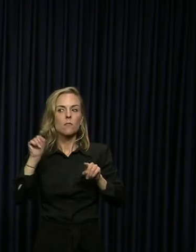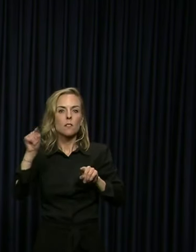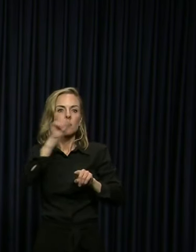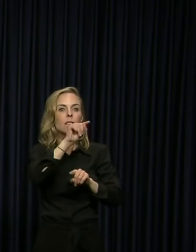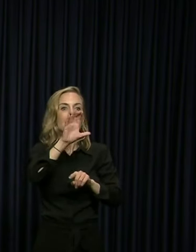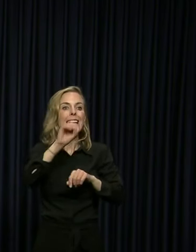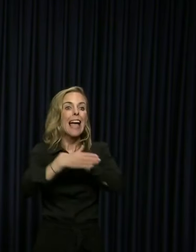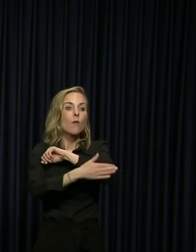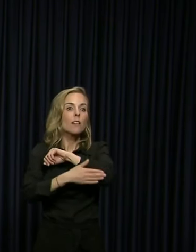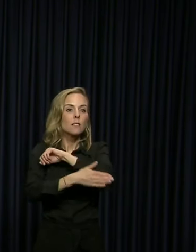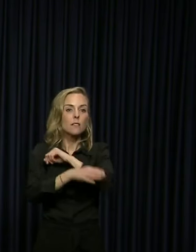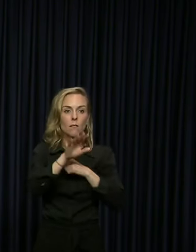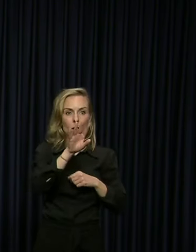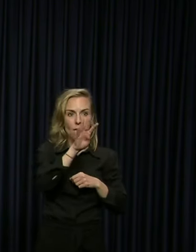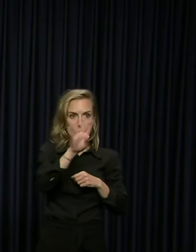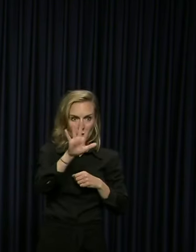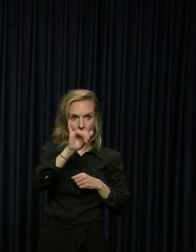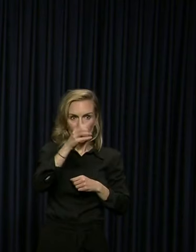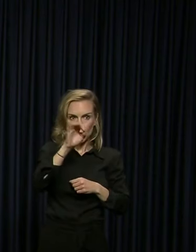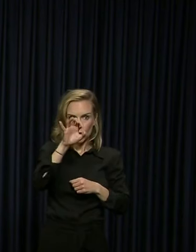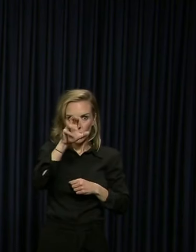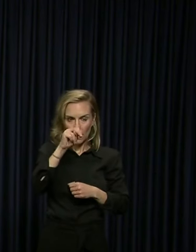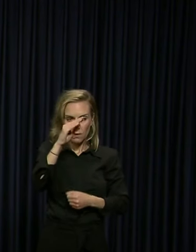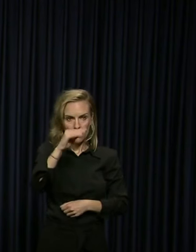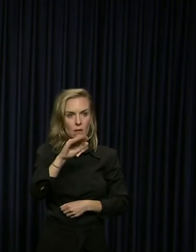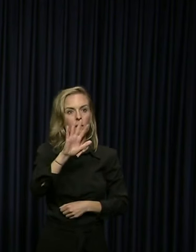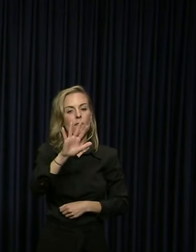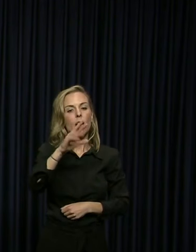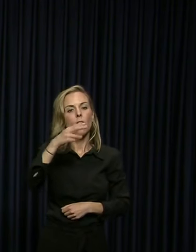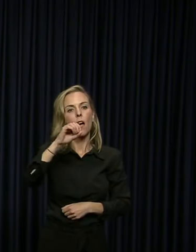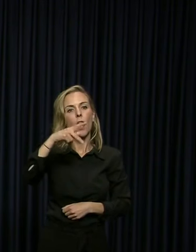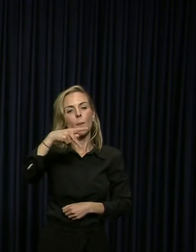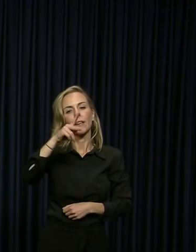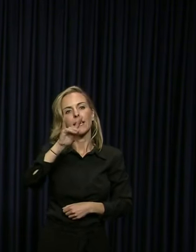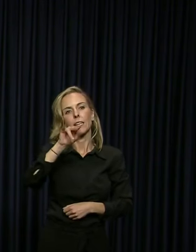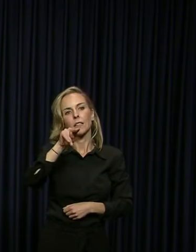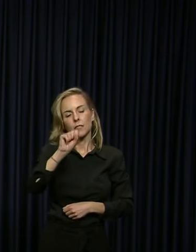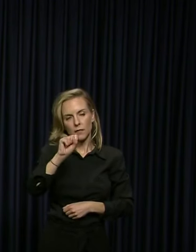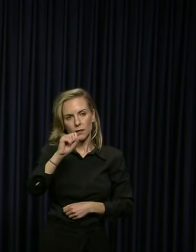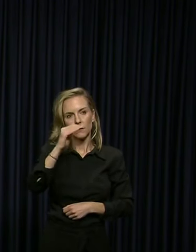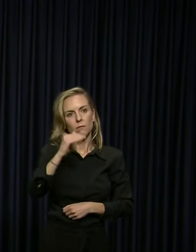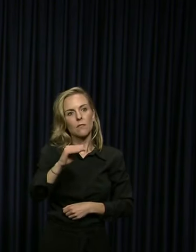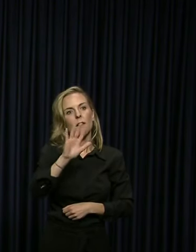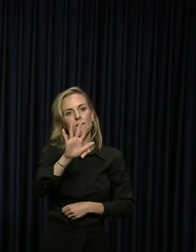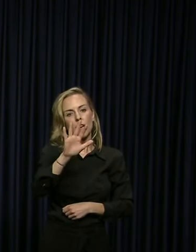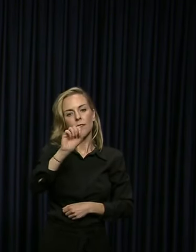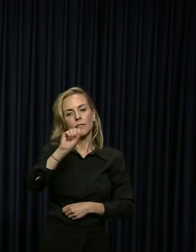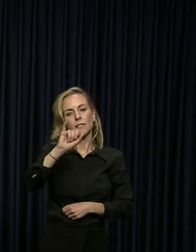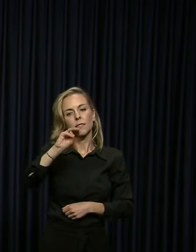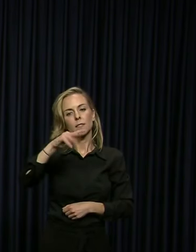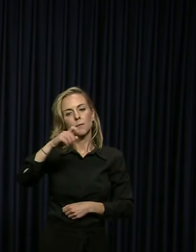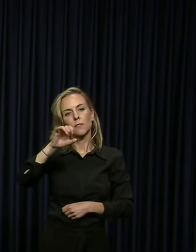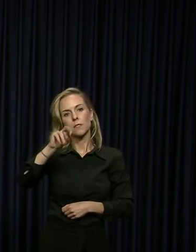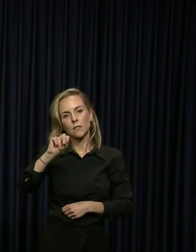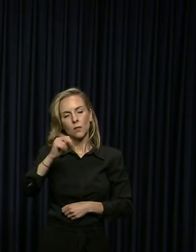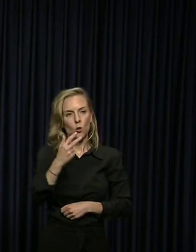EVERYWHERE. AND TONIGHT I'VE GOT A REPORT